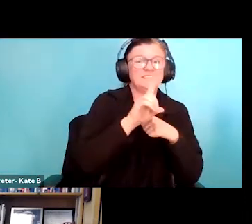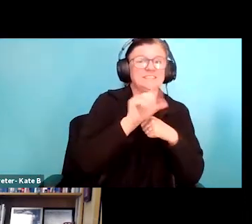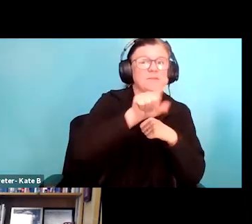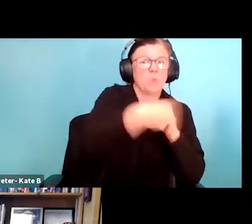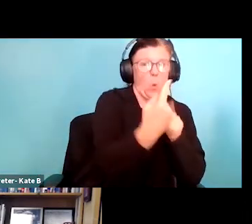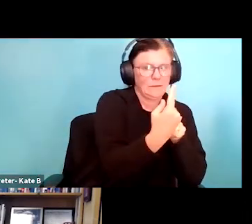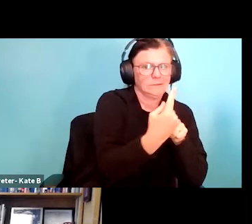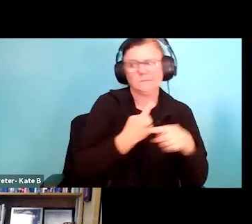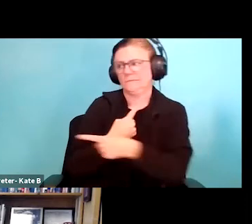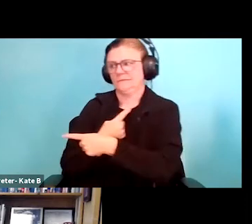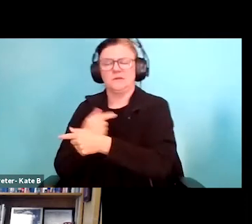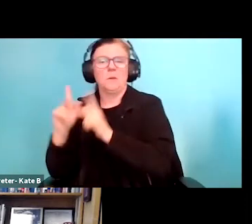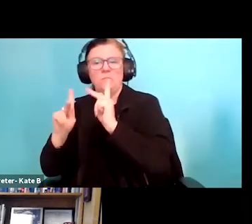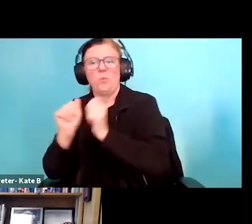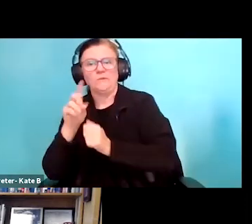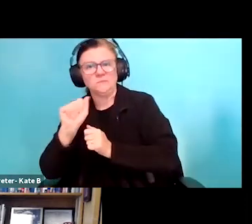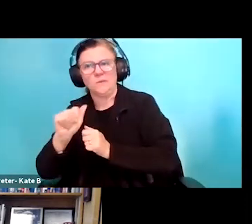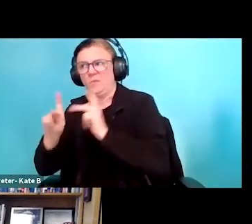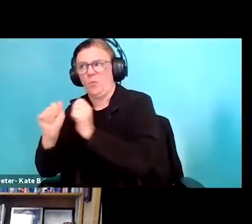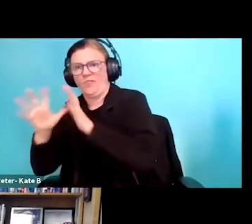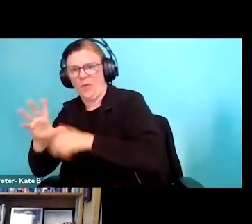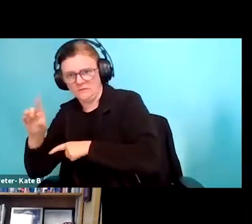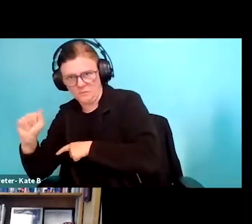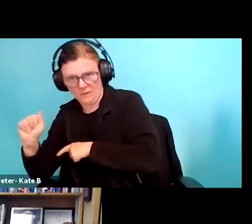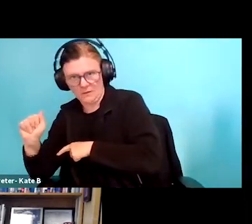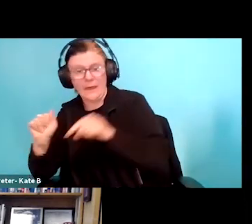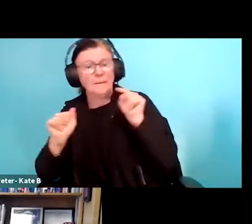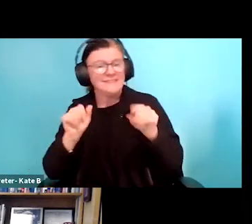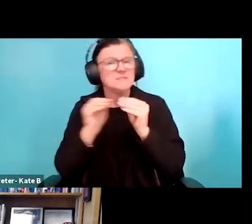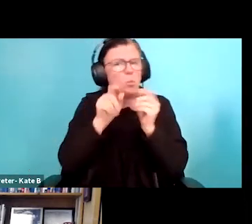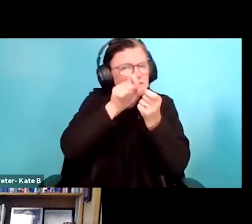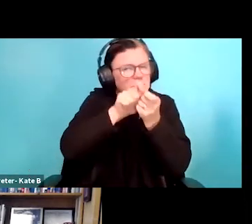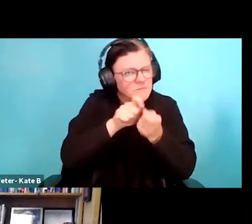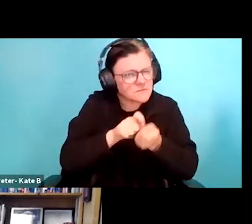It does have the advantage of providing a much deeper dive and giving us much richer